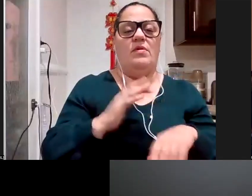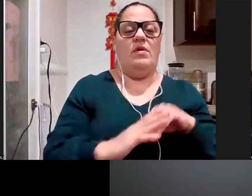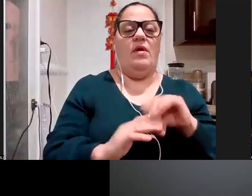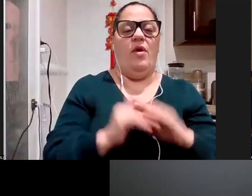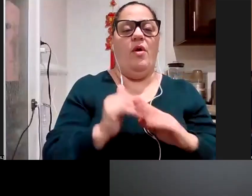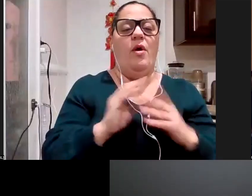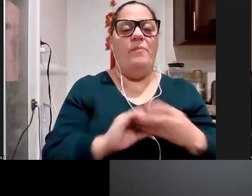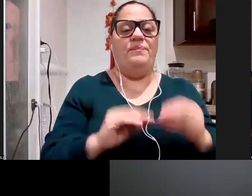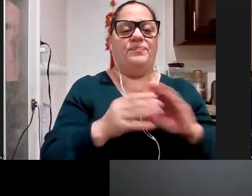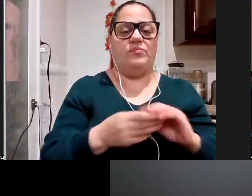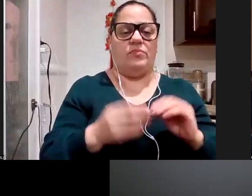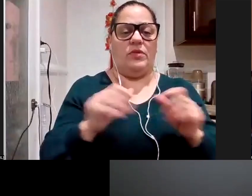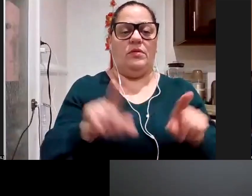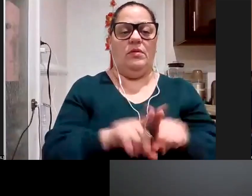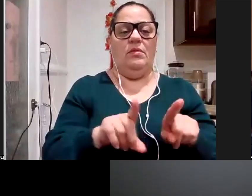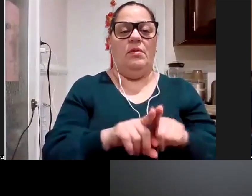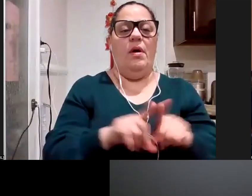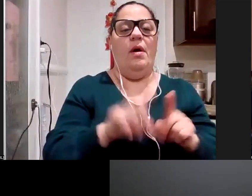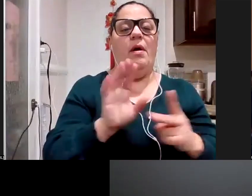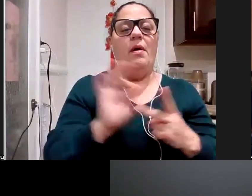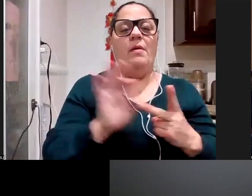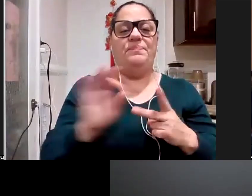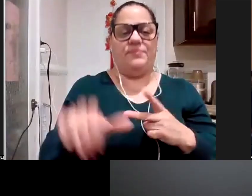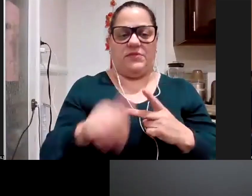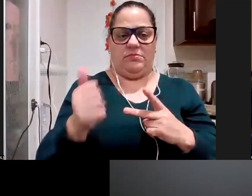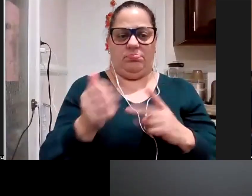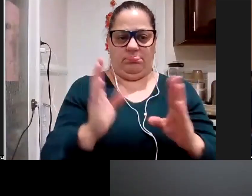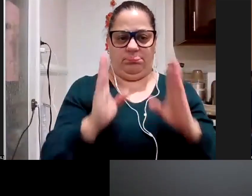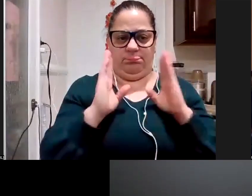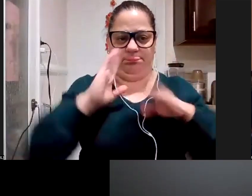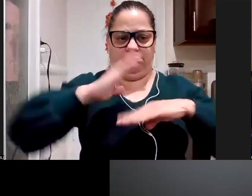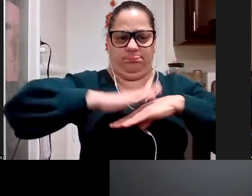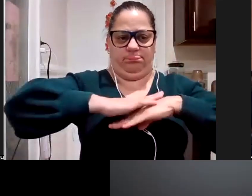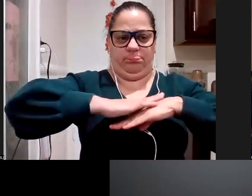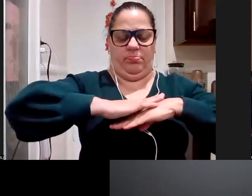and then each month we're going to pick somebody else to sort of focus on. Won't be the exclusive